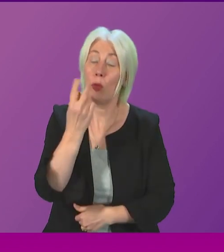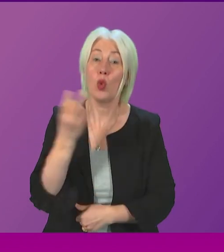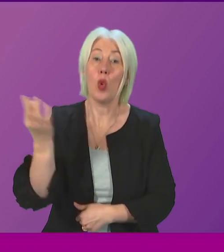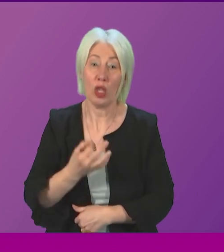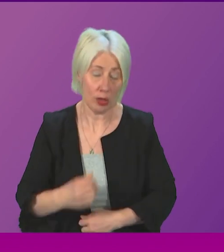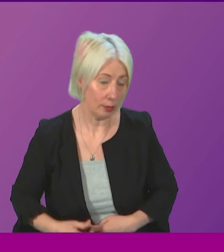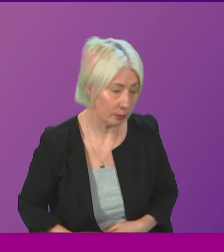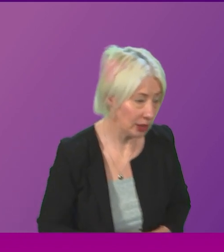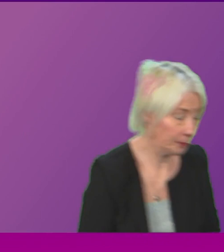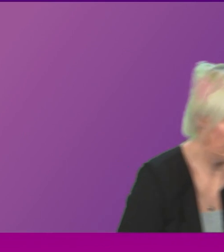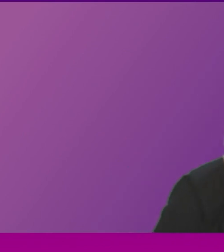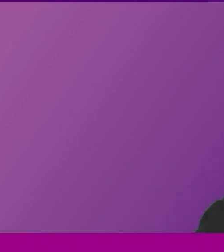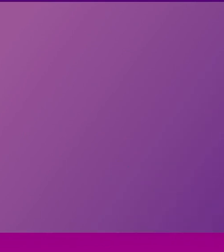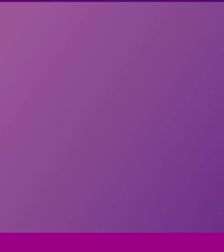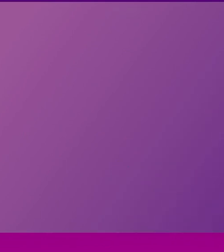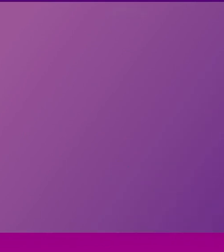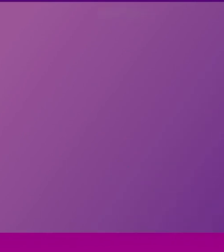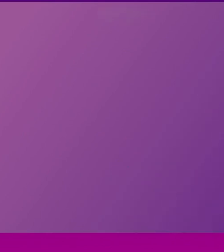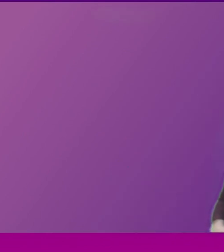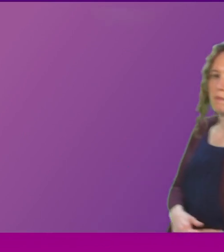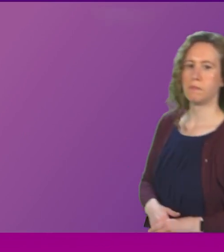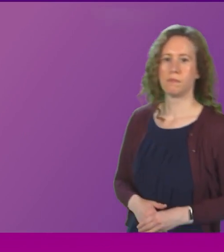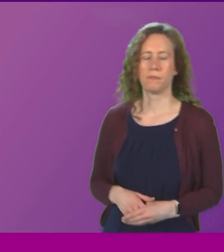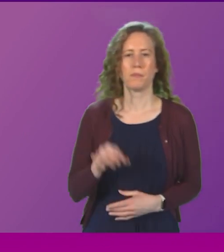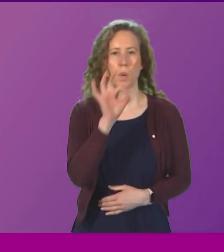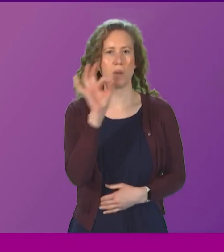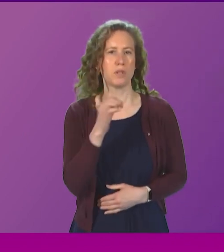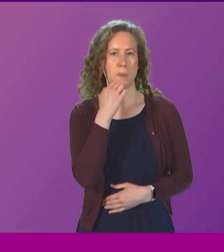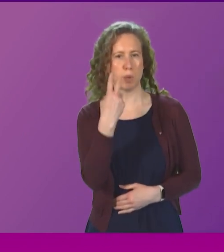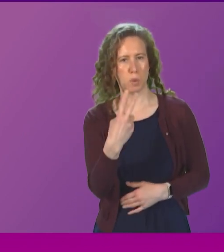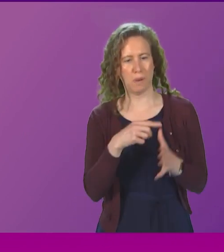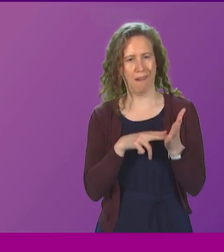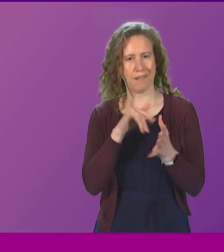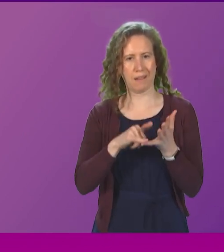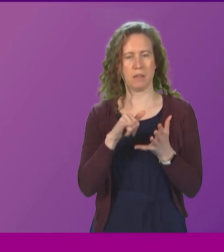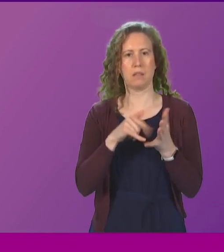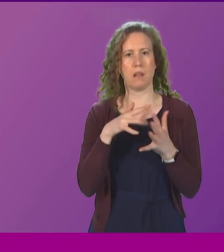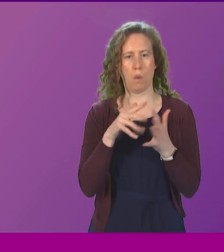I, the First Minister and many others have been campaigning on the issue of racism, prejudice